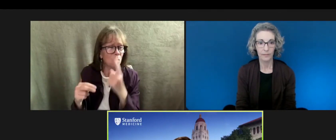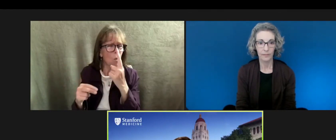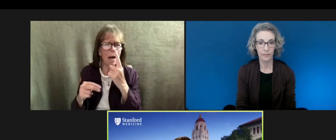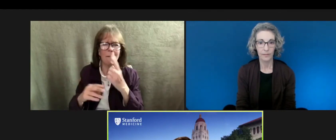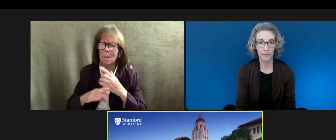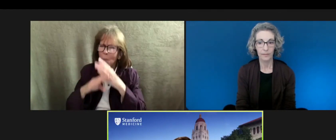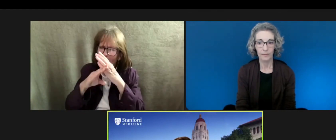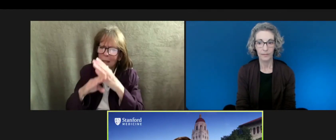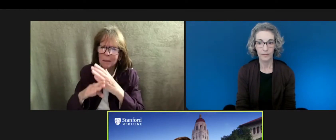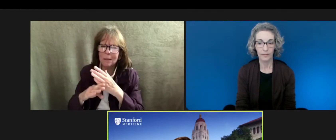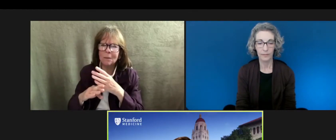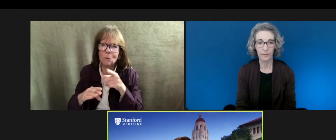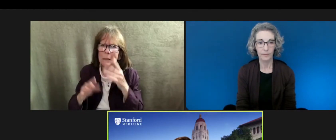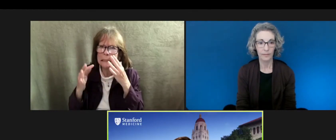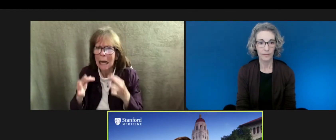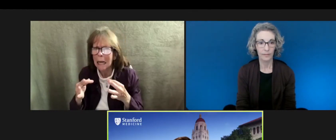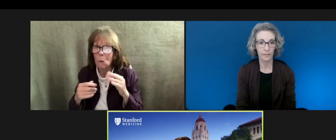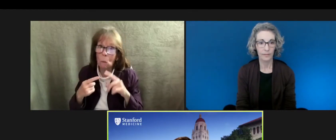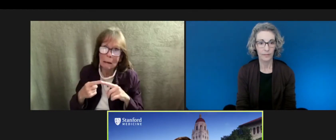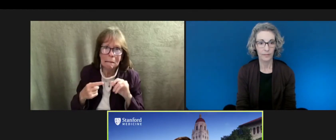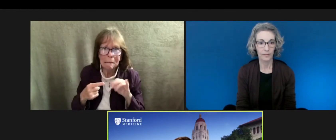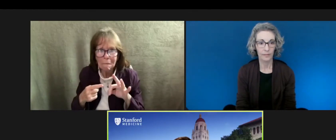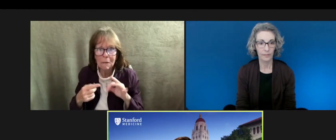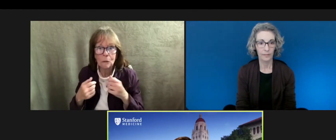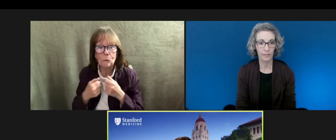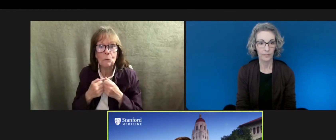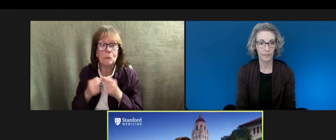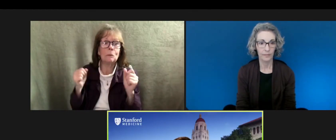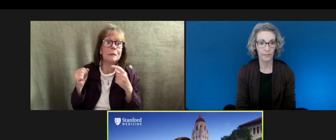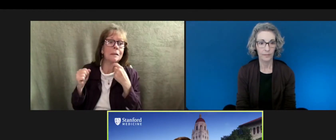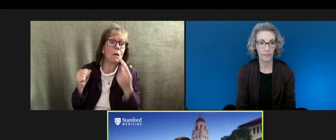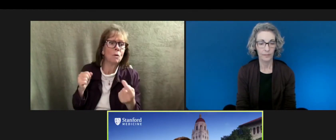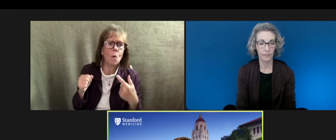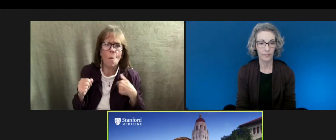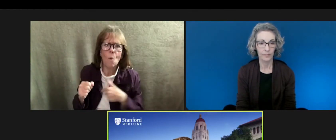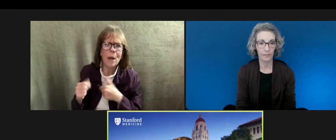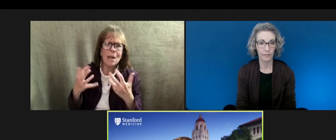is that we don't want our colleagues to have to do more.